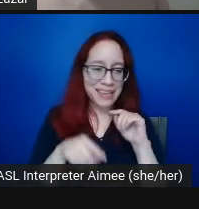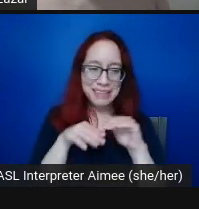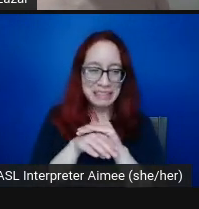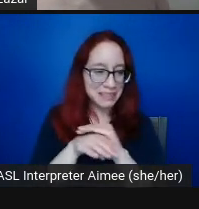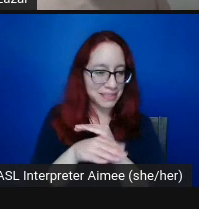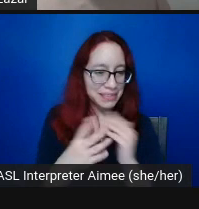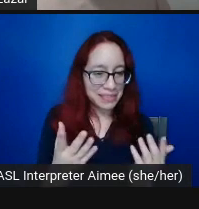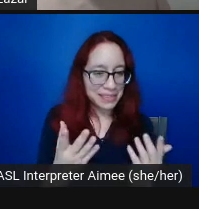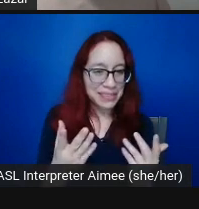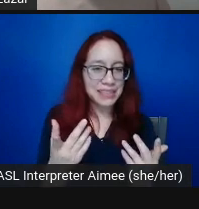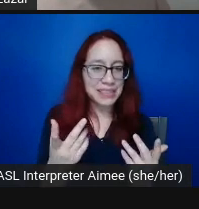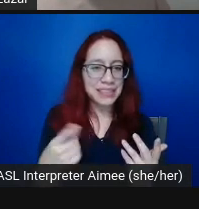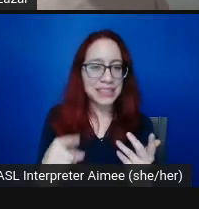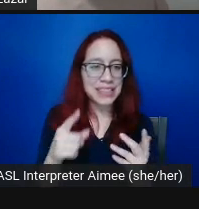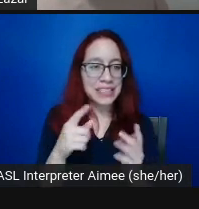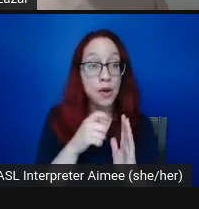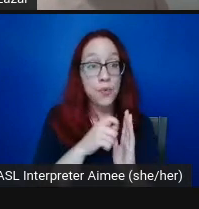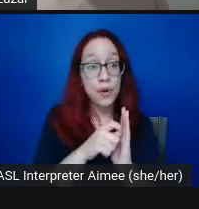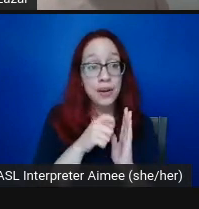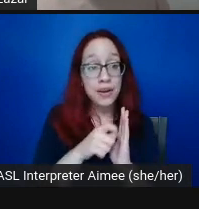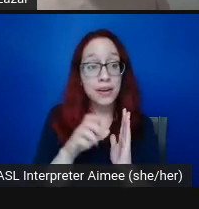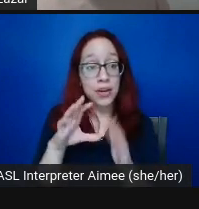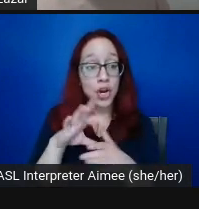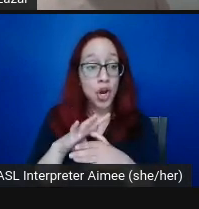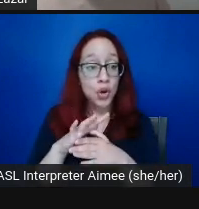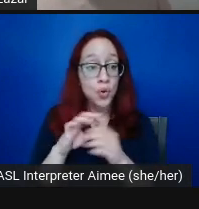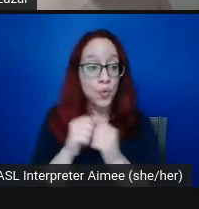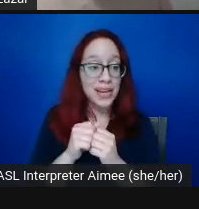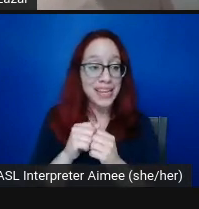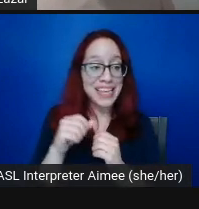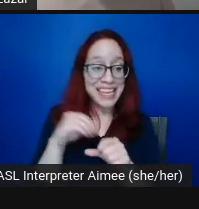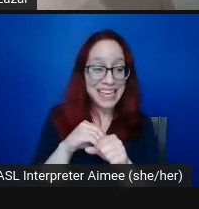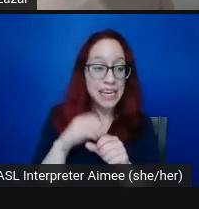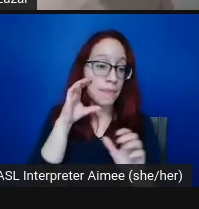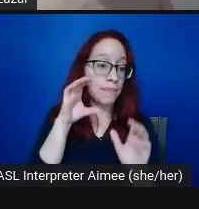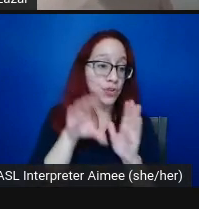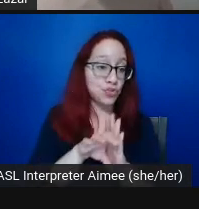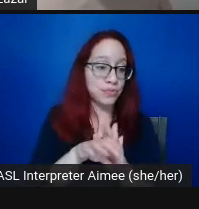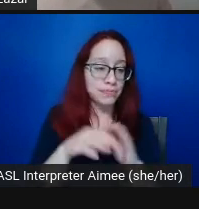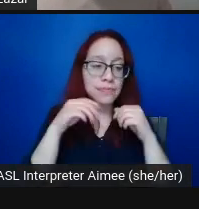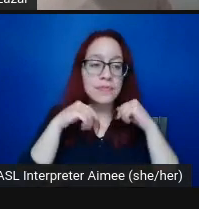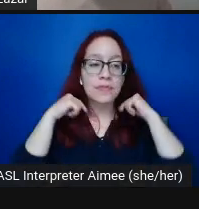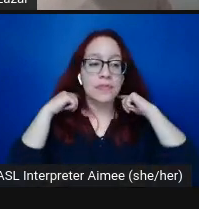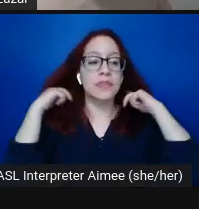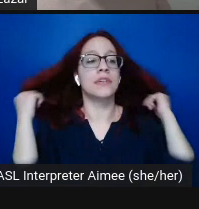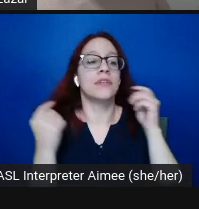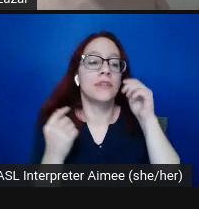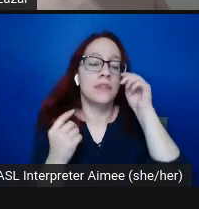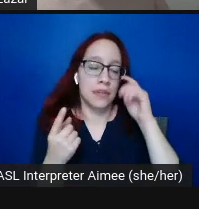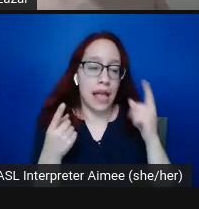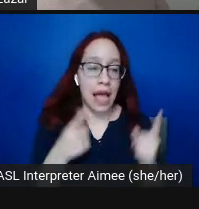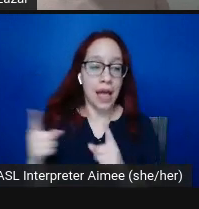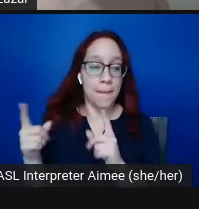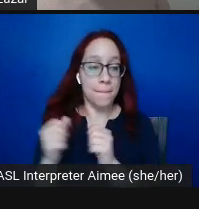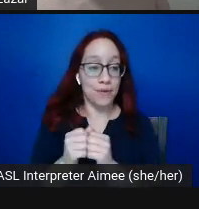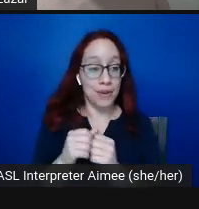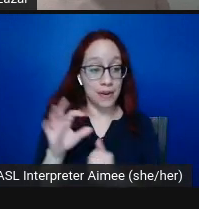because the content is written within a graphic. It also happens in on Facebook sometimes